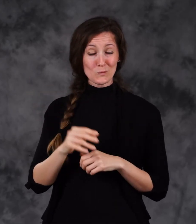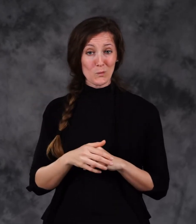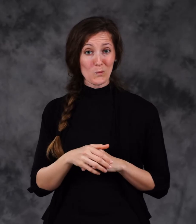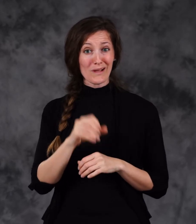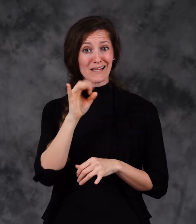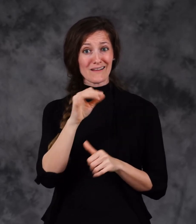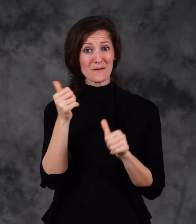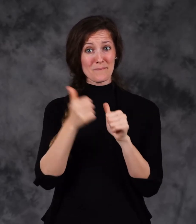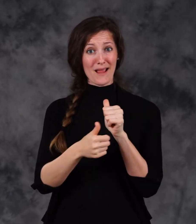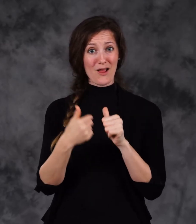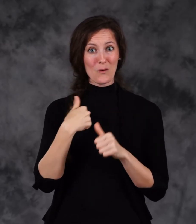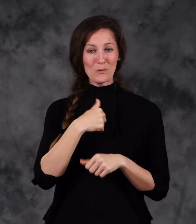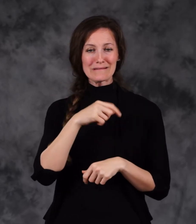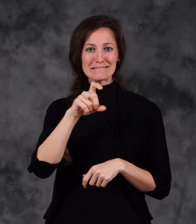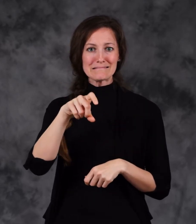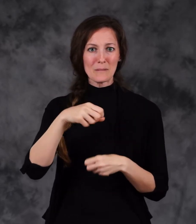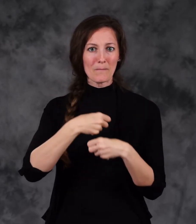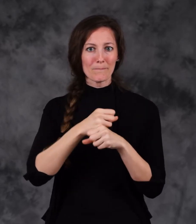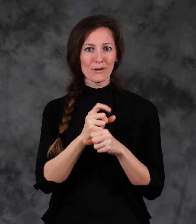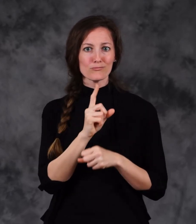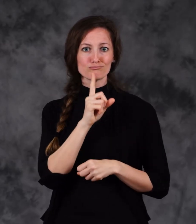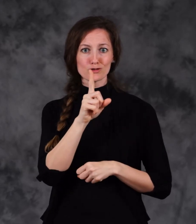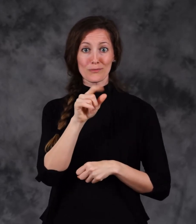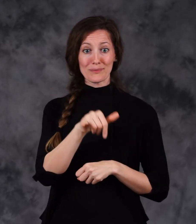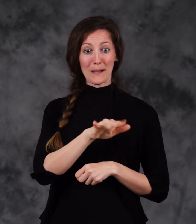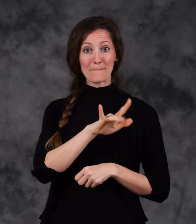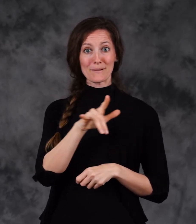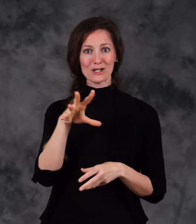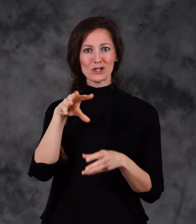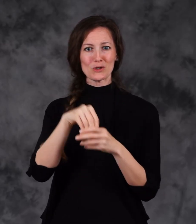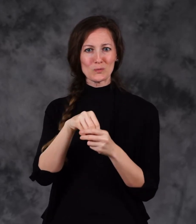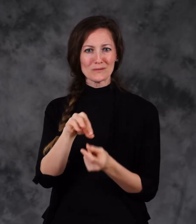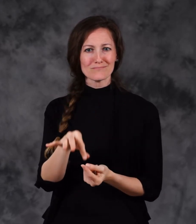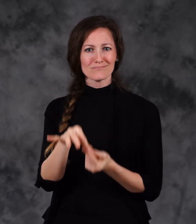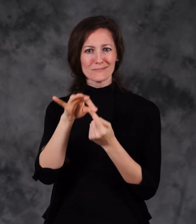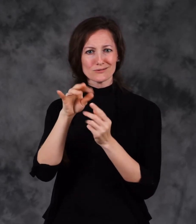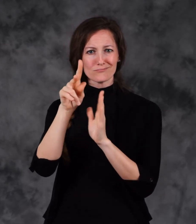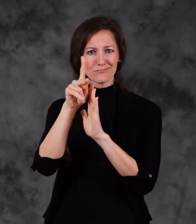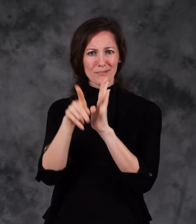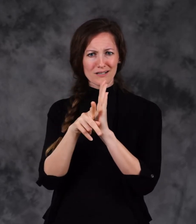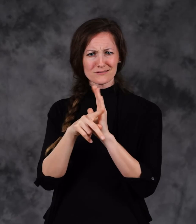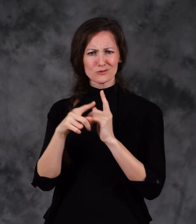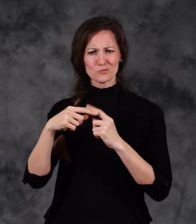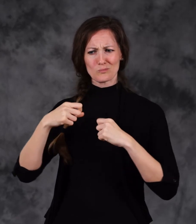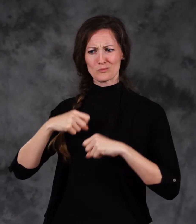If it passed, we wanted to be sure the bill included a policy to protect